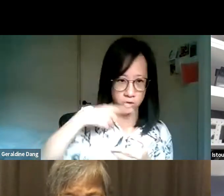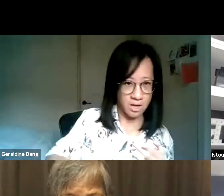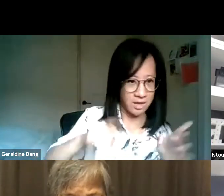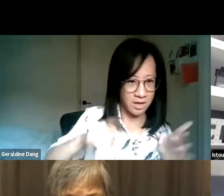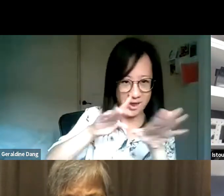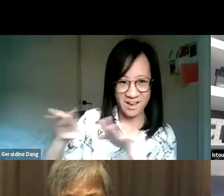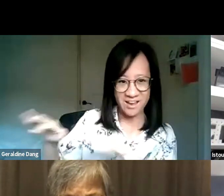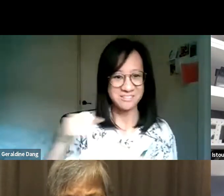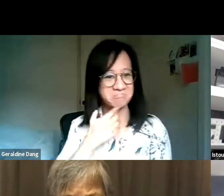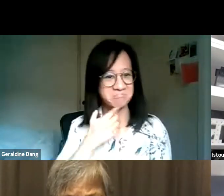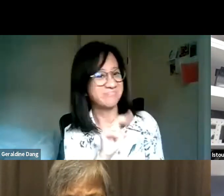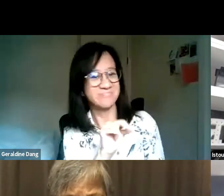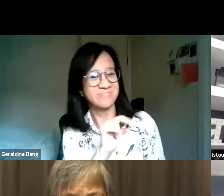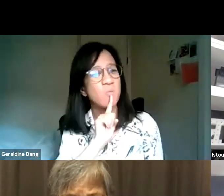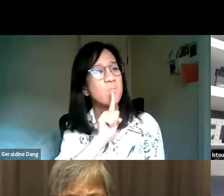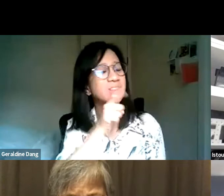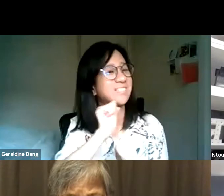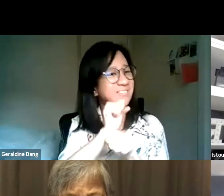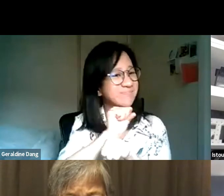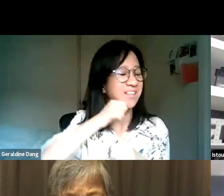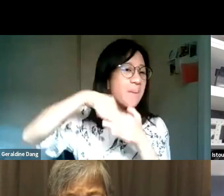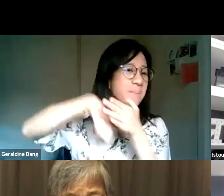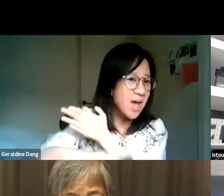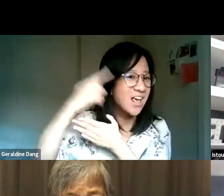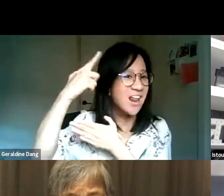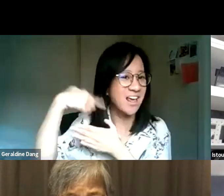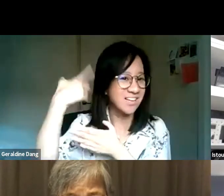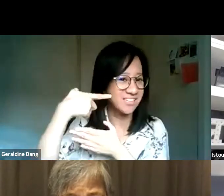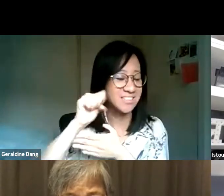London, that's also a confusion because they think if you're born in London and you live